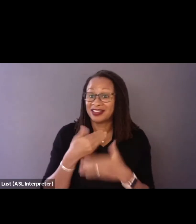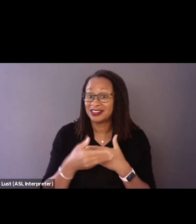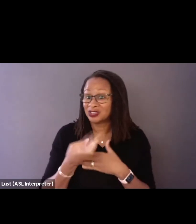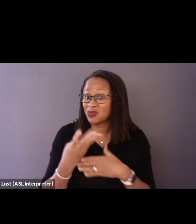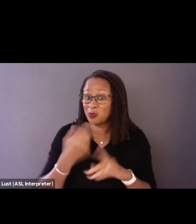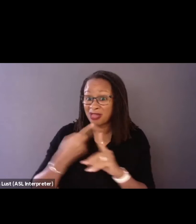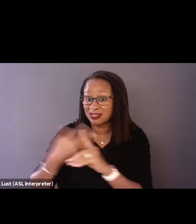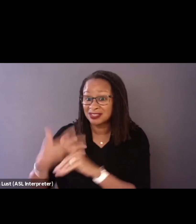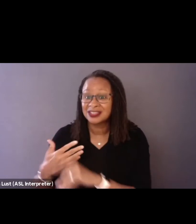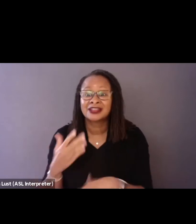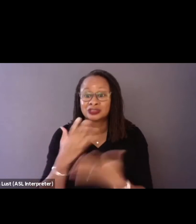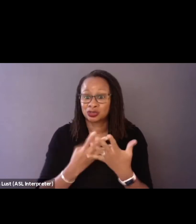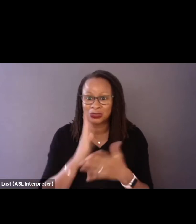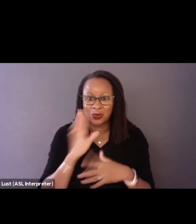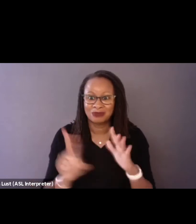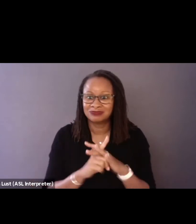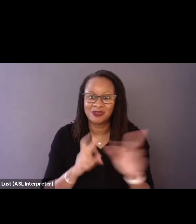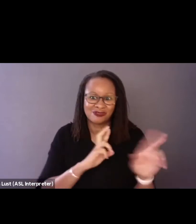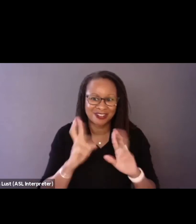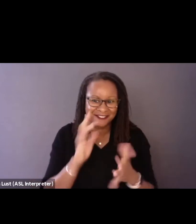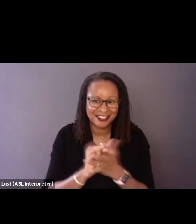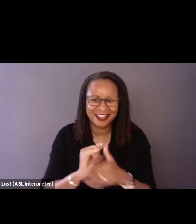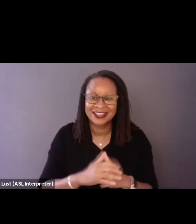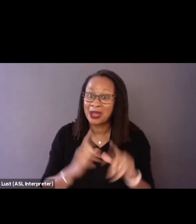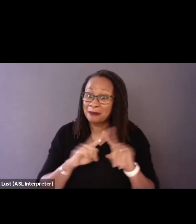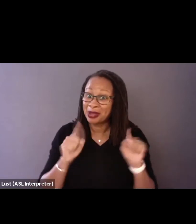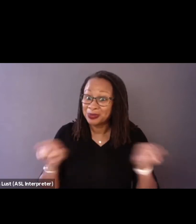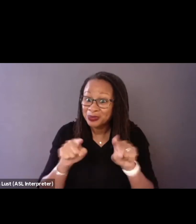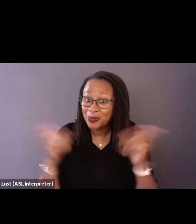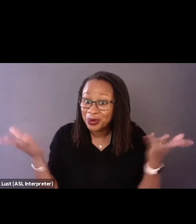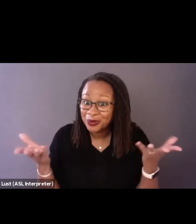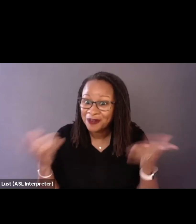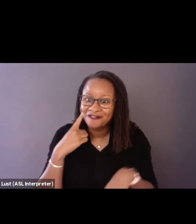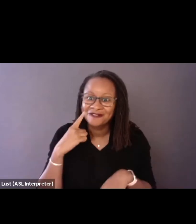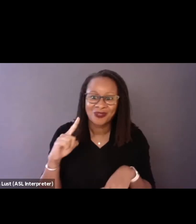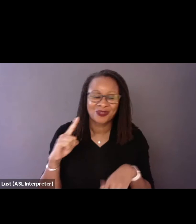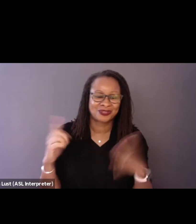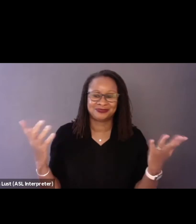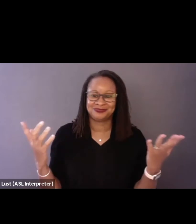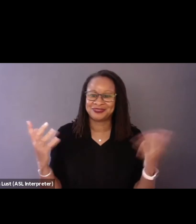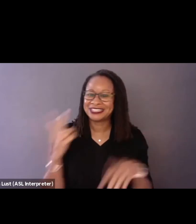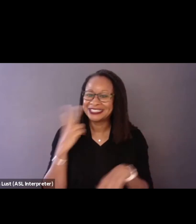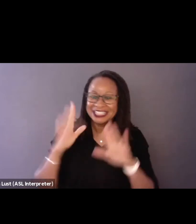so we're really looking forward to them, but you all are here to see a great conversation